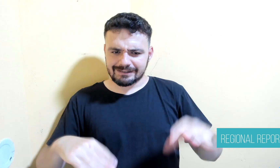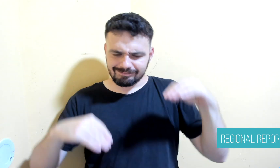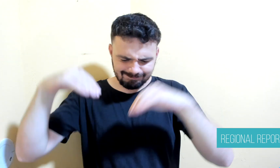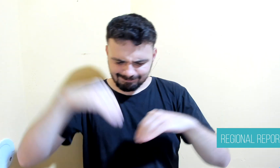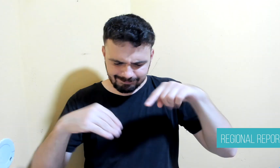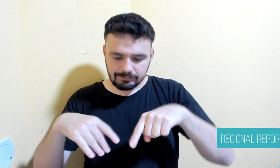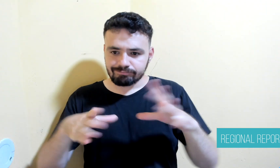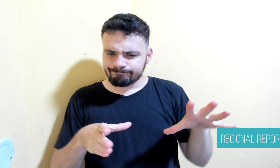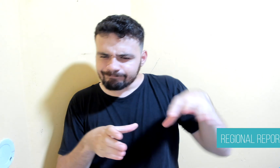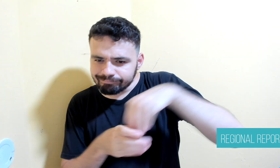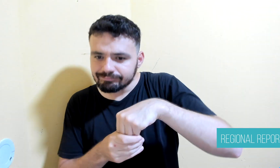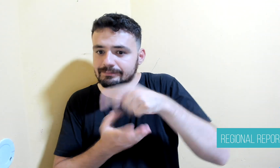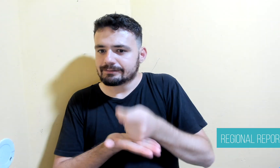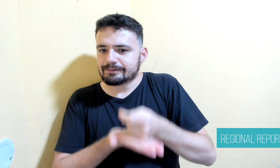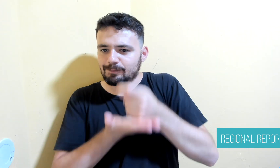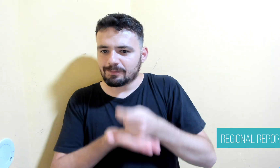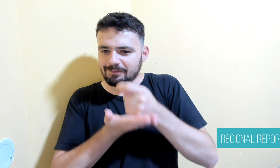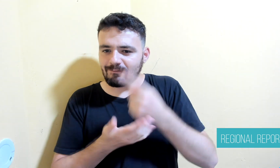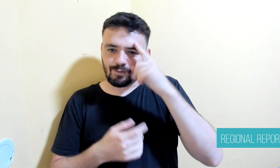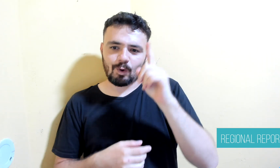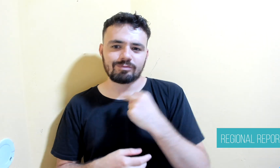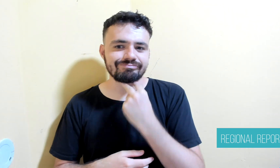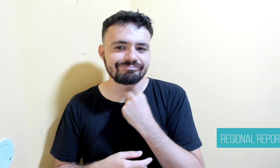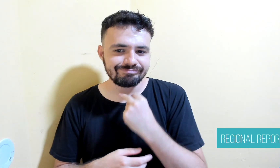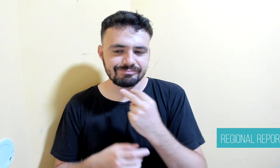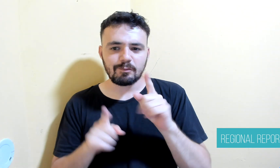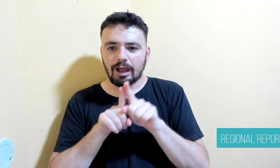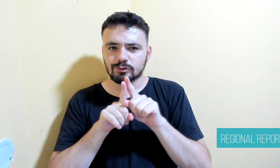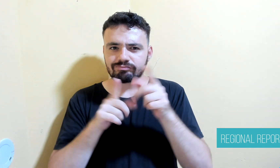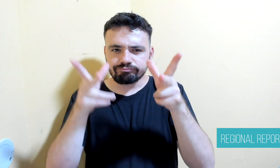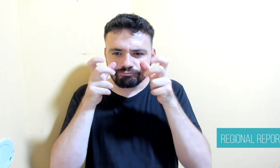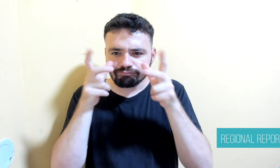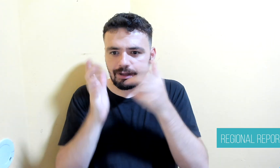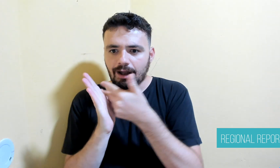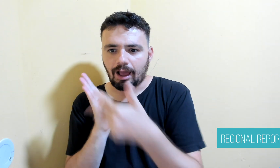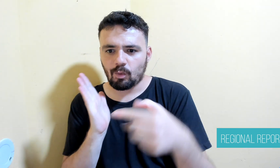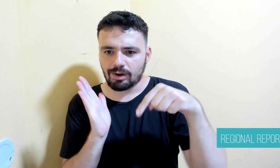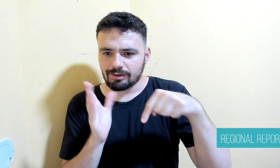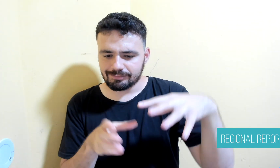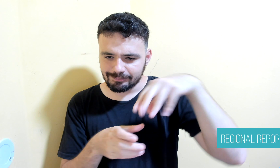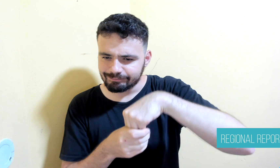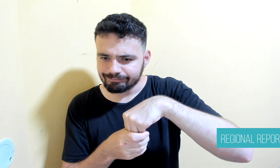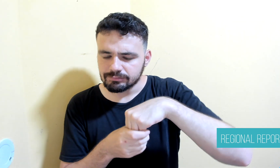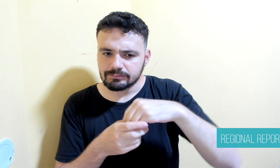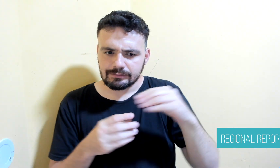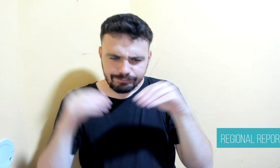"The results of the preliminary tests on the impact of video games